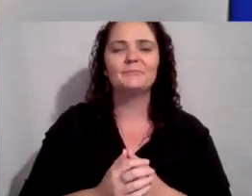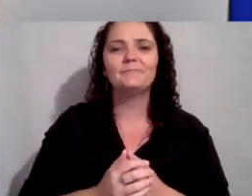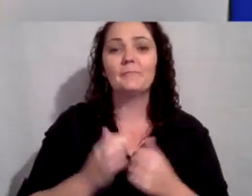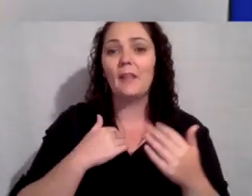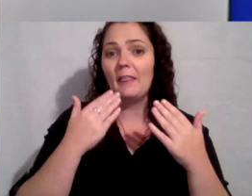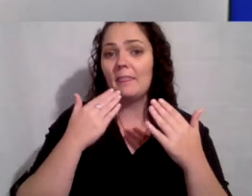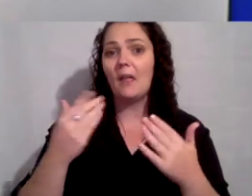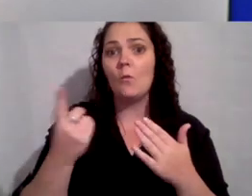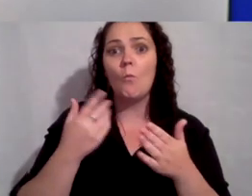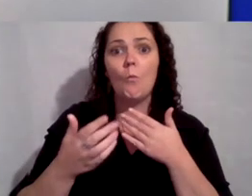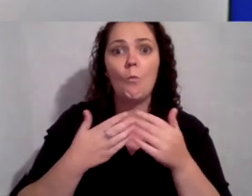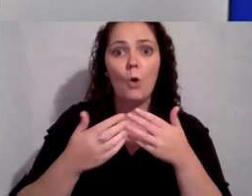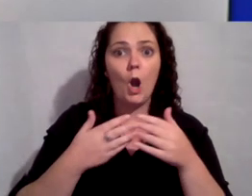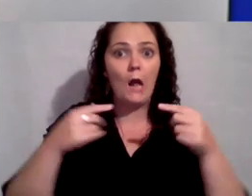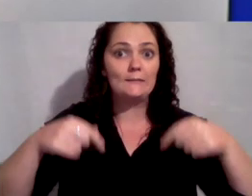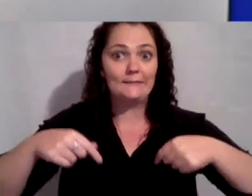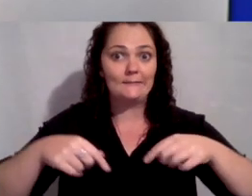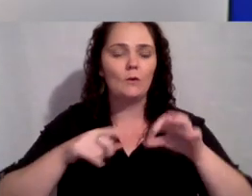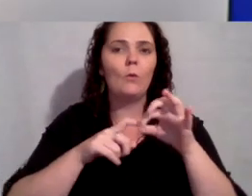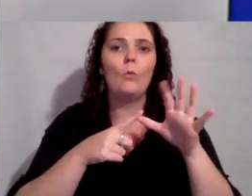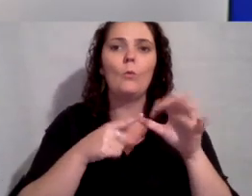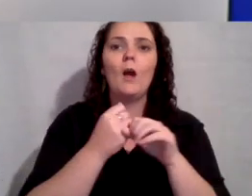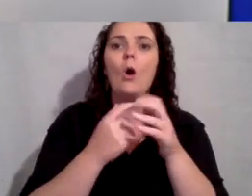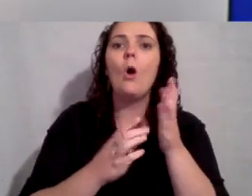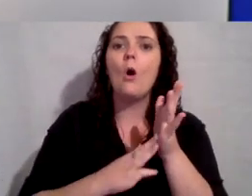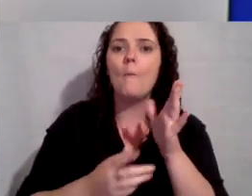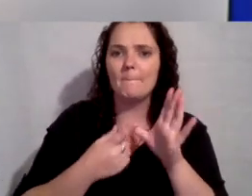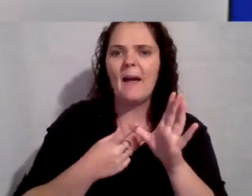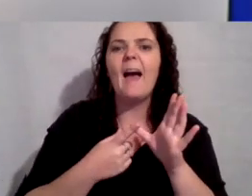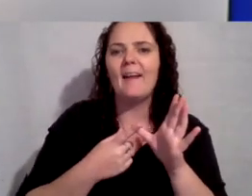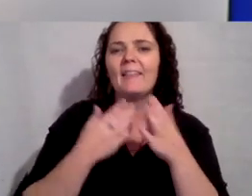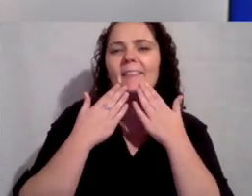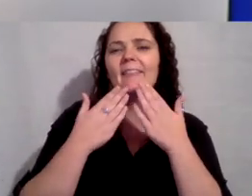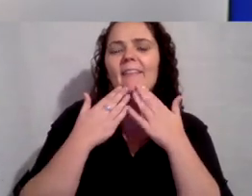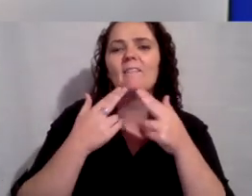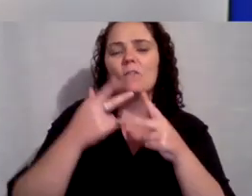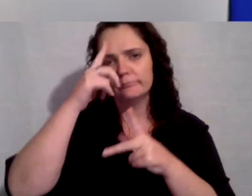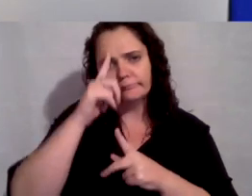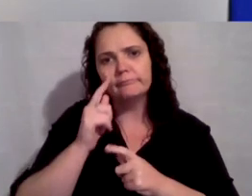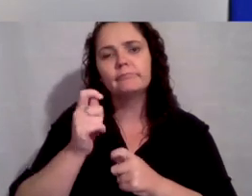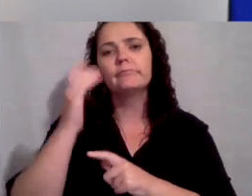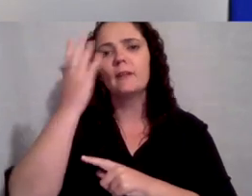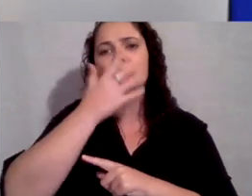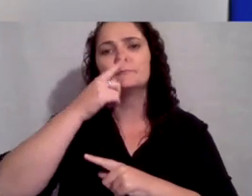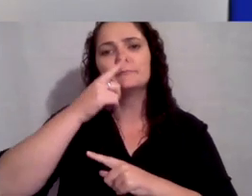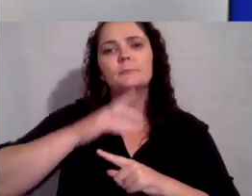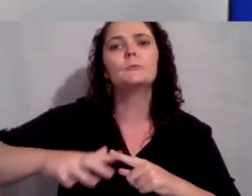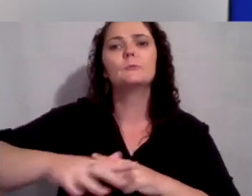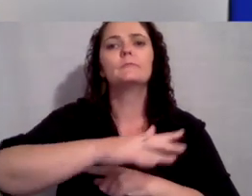I'd like to thank Shannon and the QAGOMA team but I’d like to thank Shannon in particular for doing the acknowledgment of country and I would like to share that